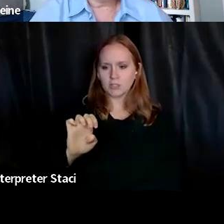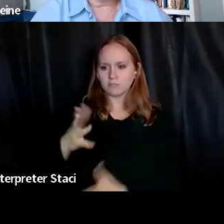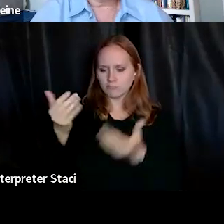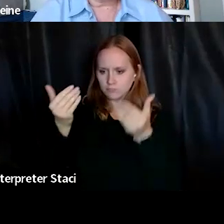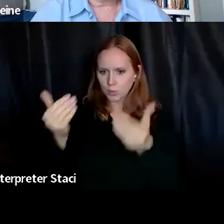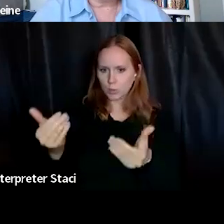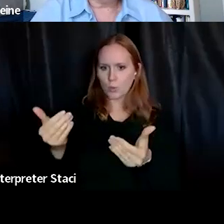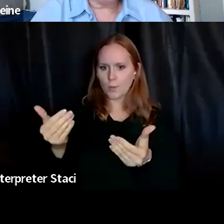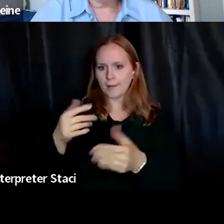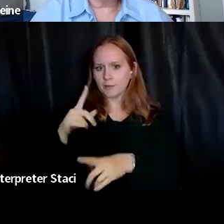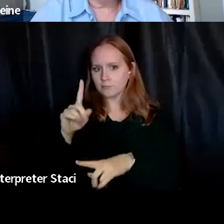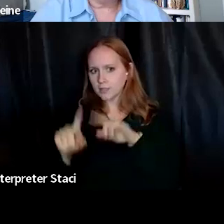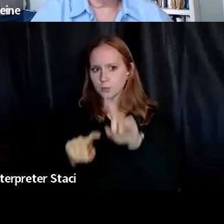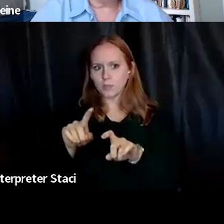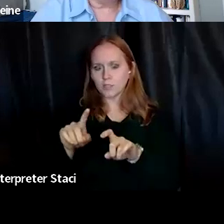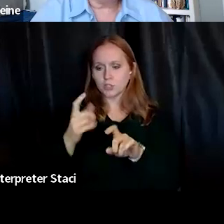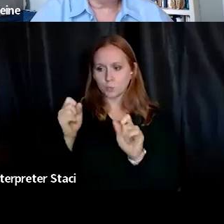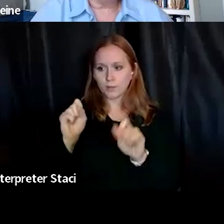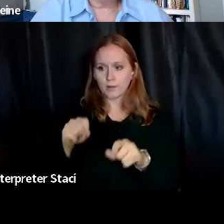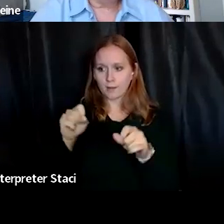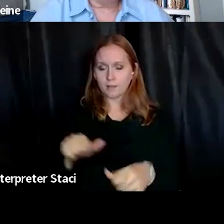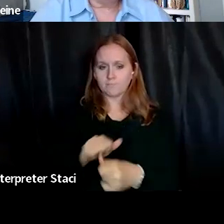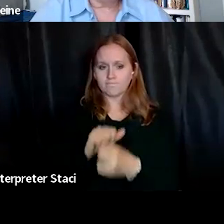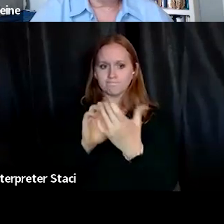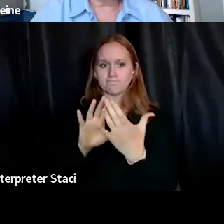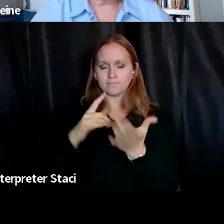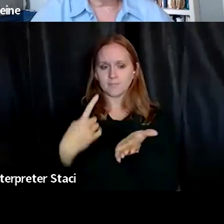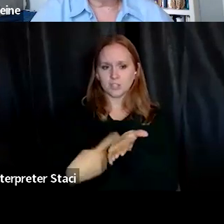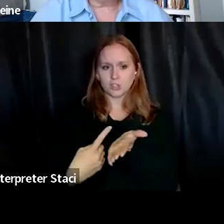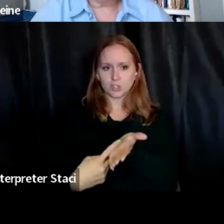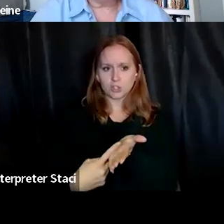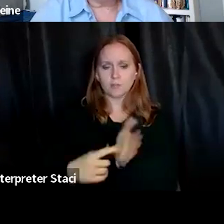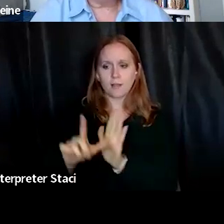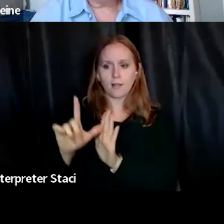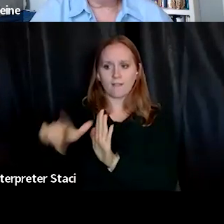that, you know, we'll be able to address after the webinar. But also that evaluation,